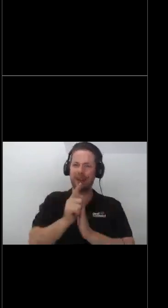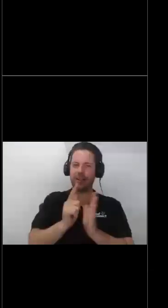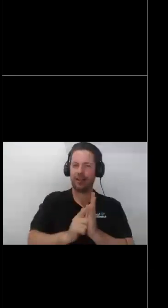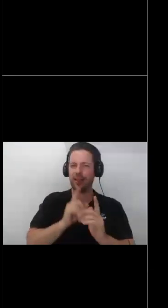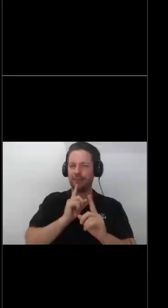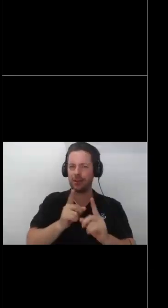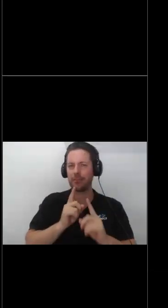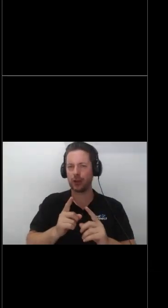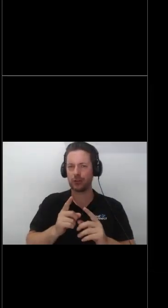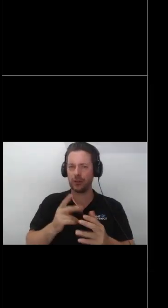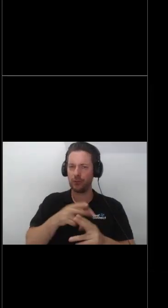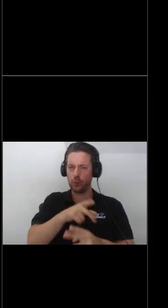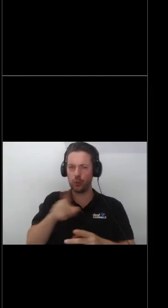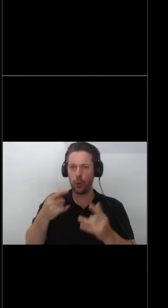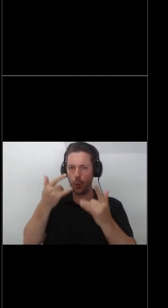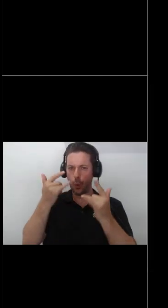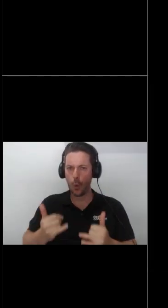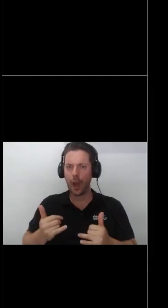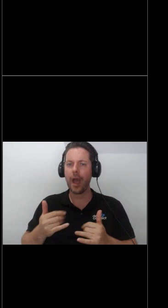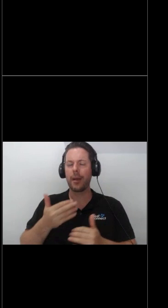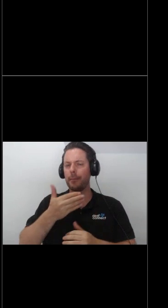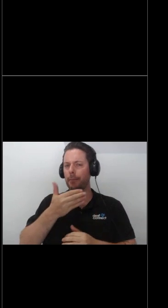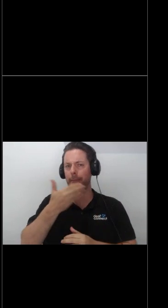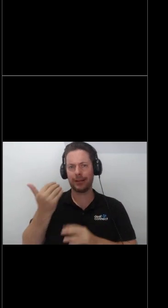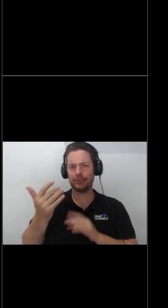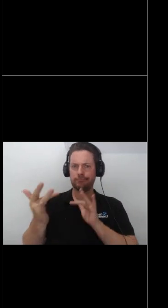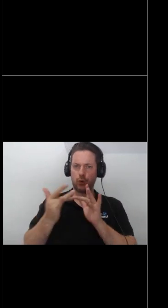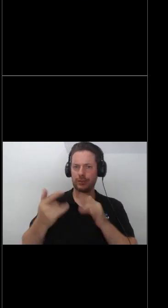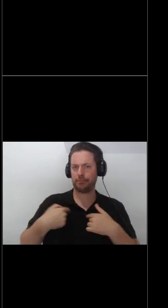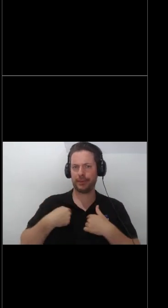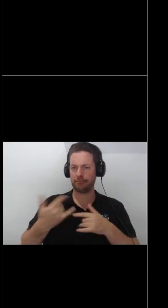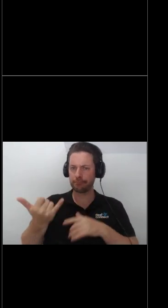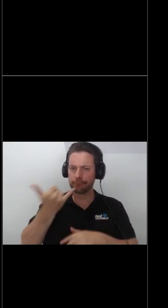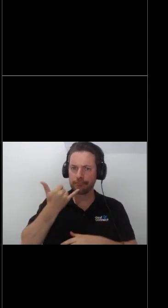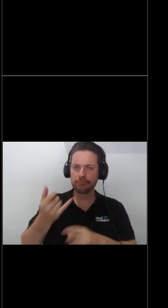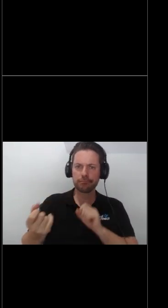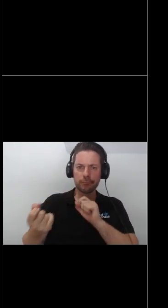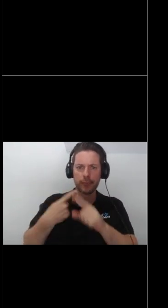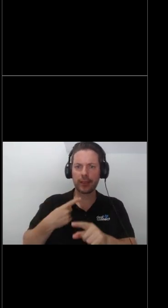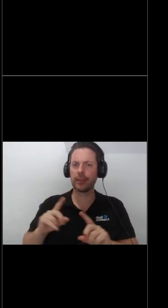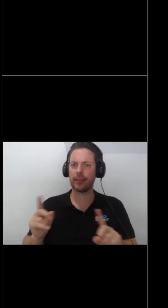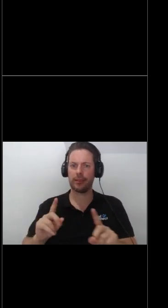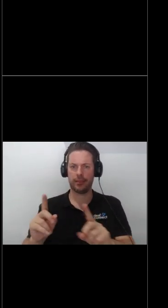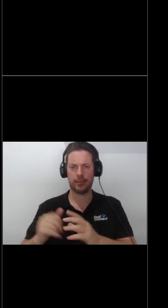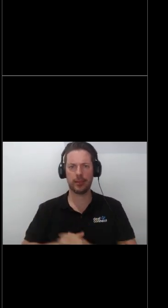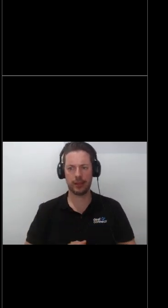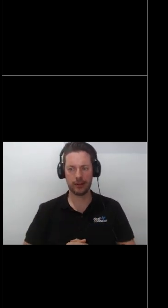to take calls or emails from any is asked if you might require some further advice.